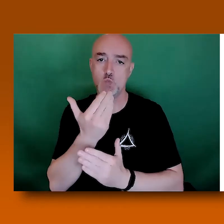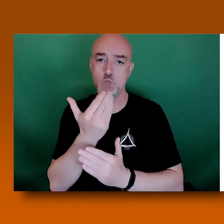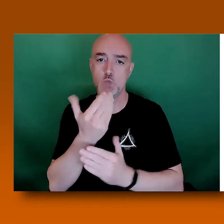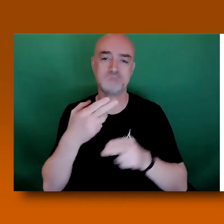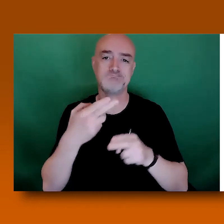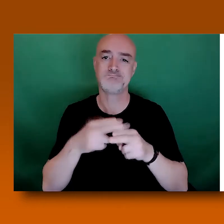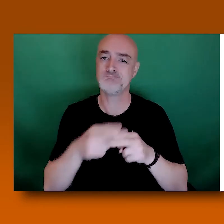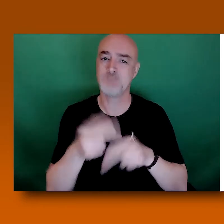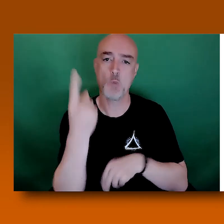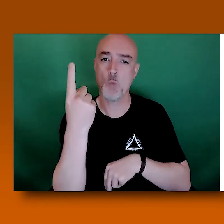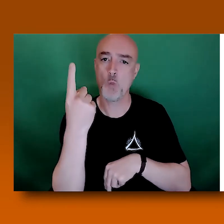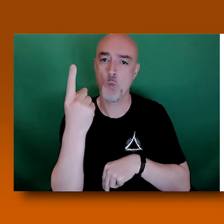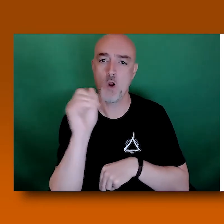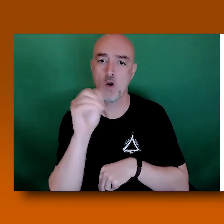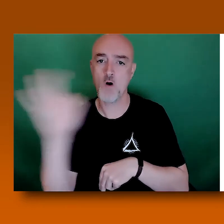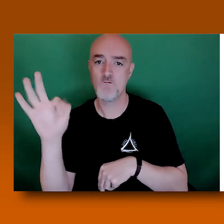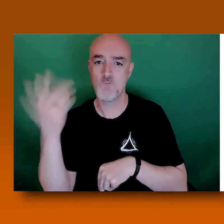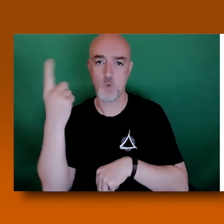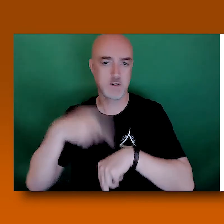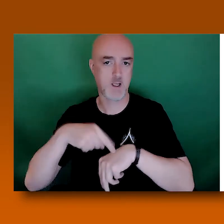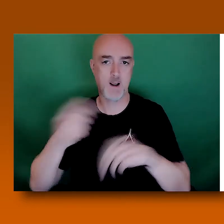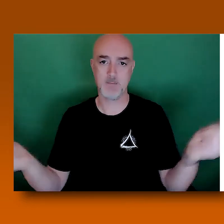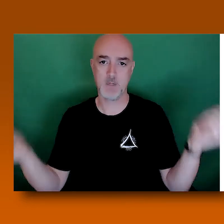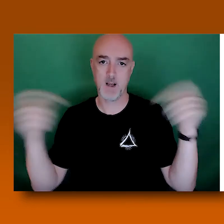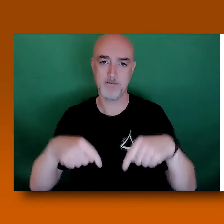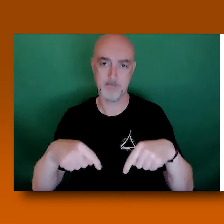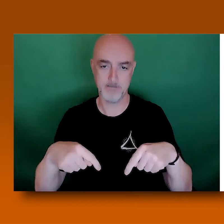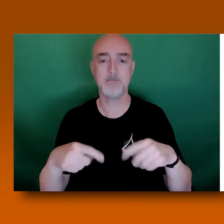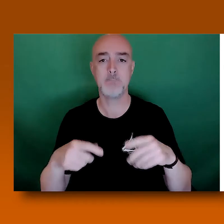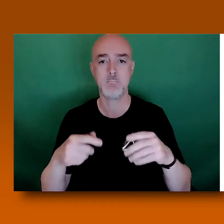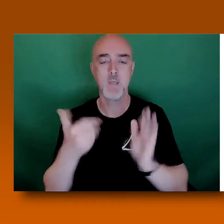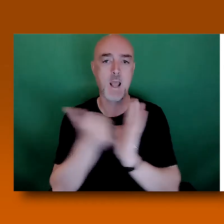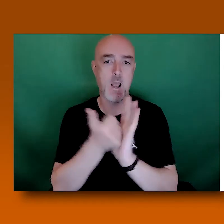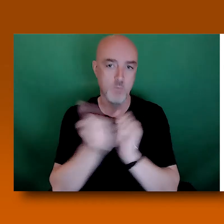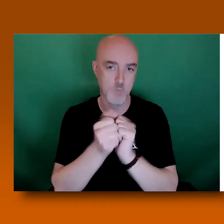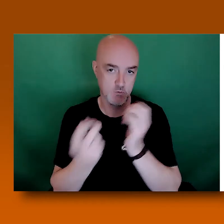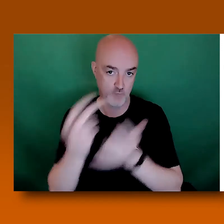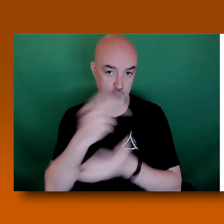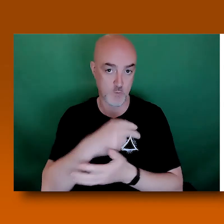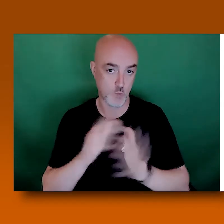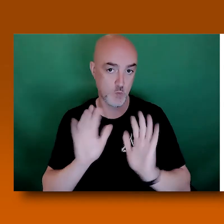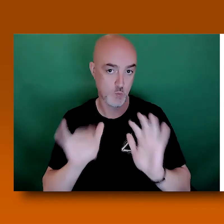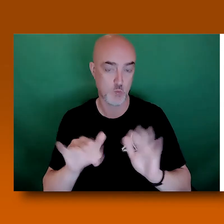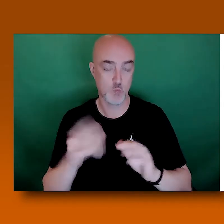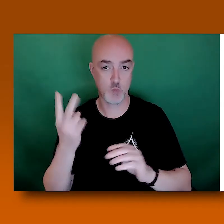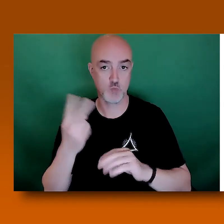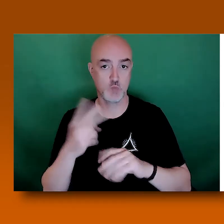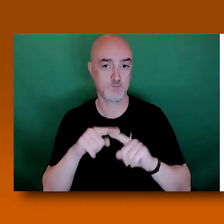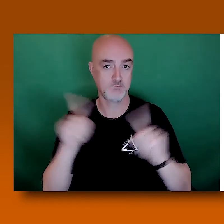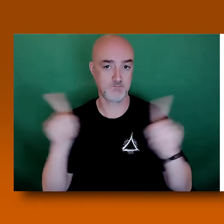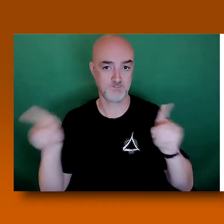just to come for that temporary review on that application or two, and then they'll help with the process in that way.